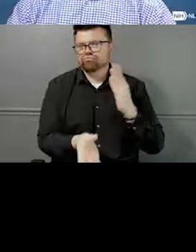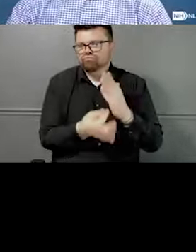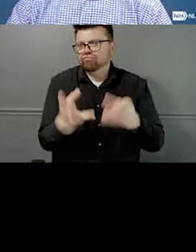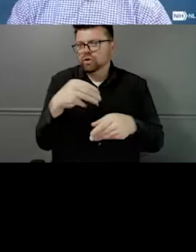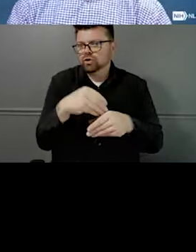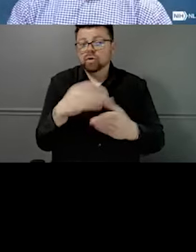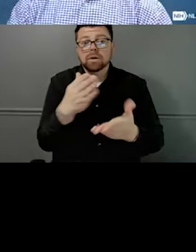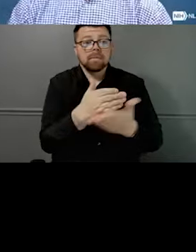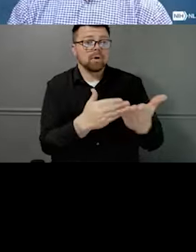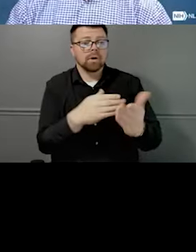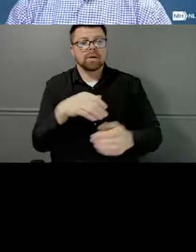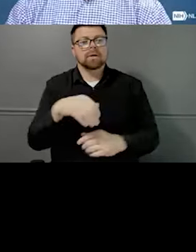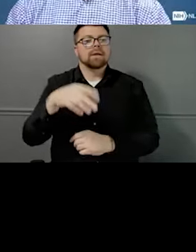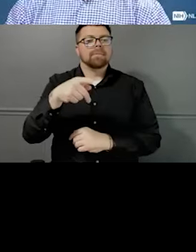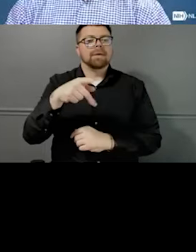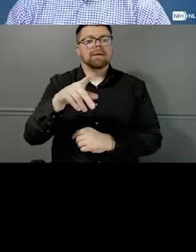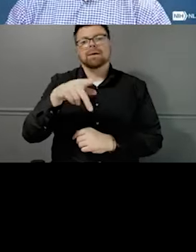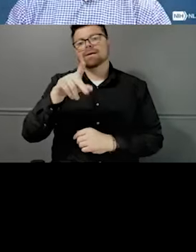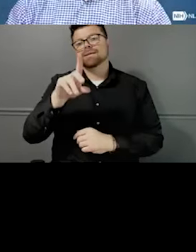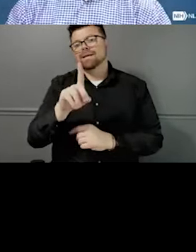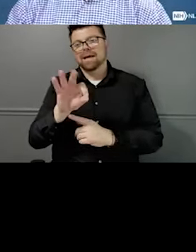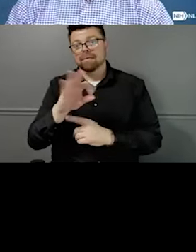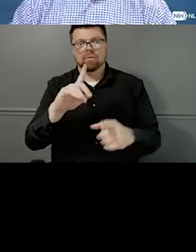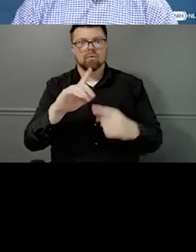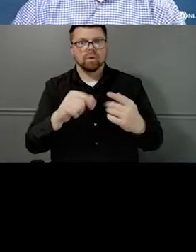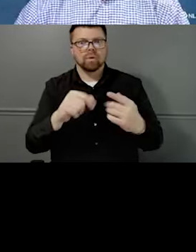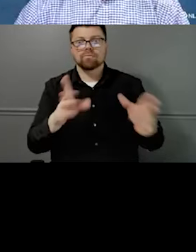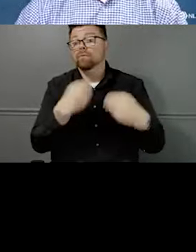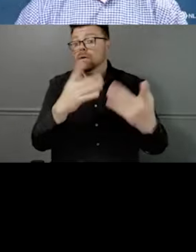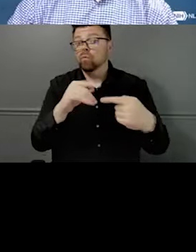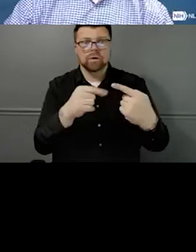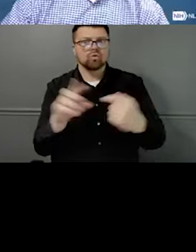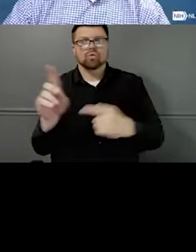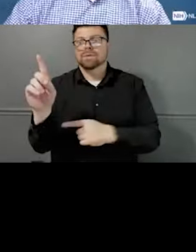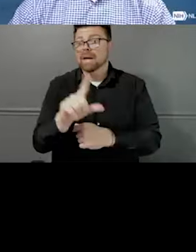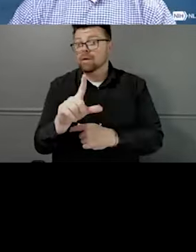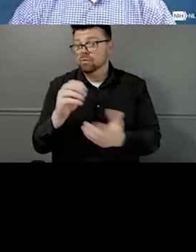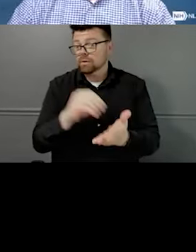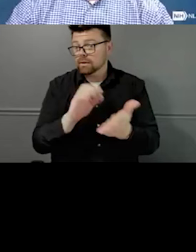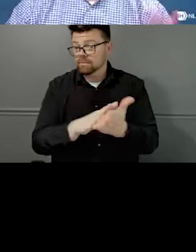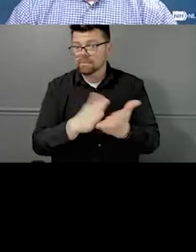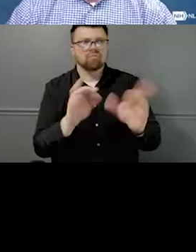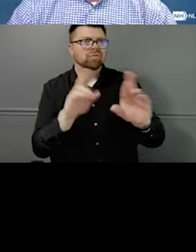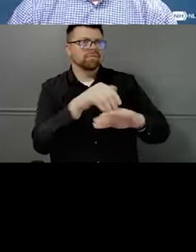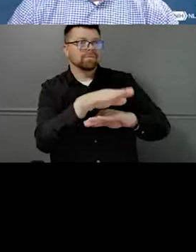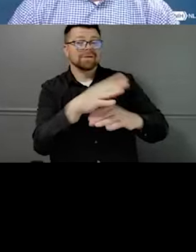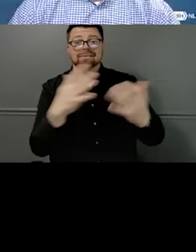download the document and get it ready for submission. That was easy. That was